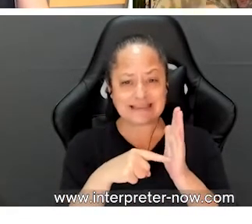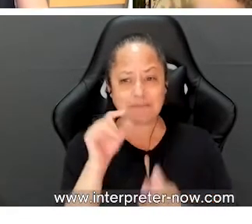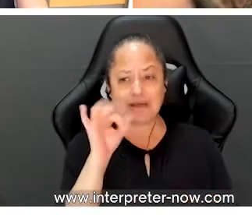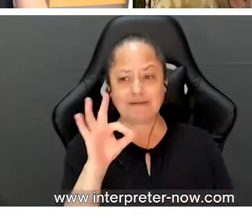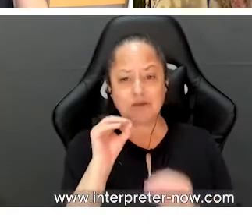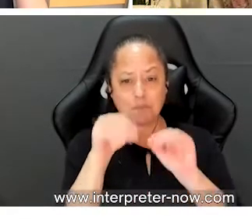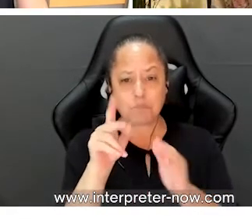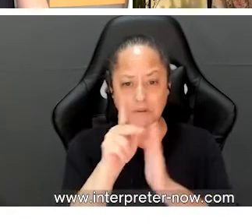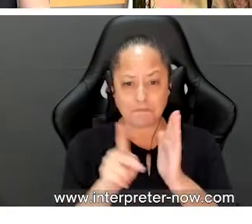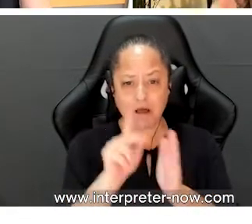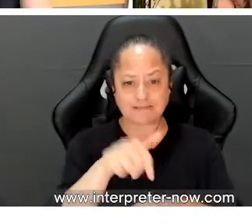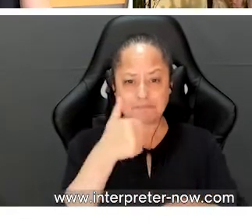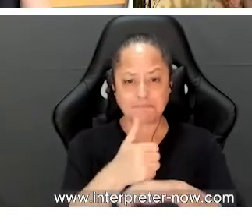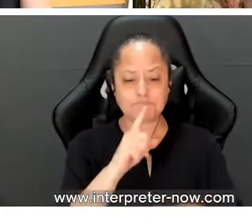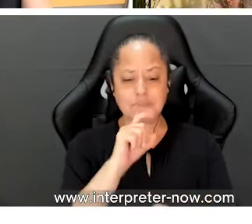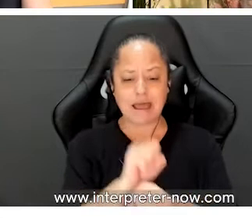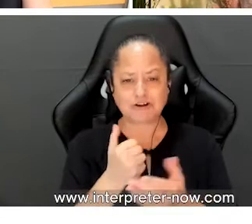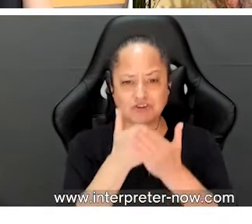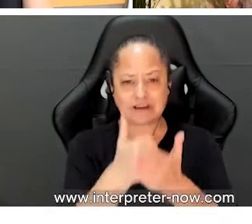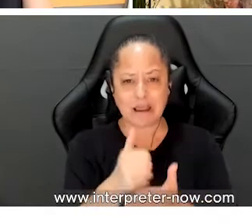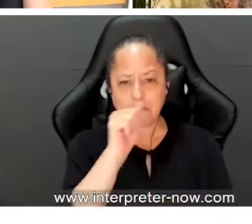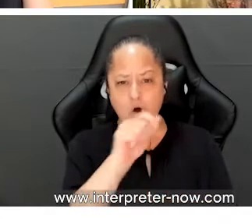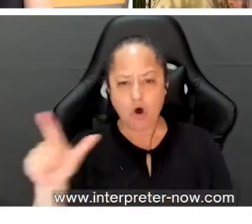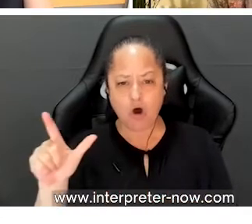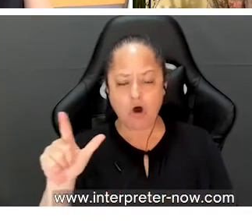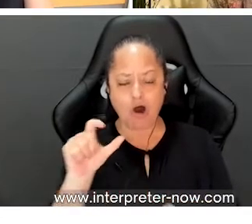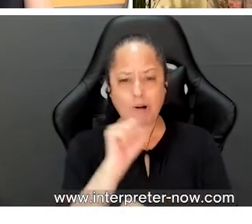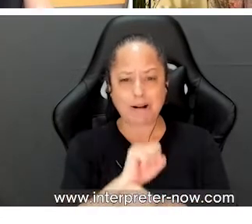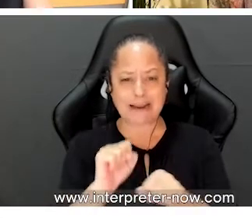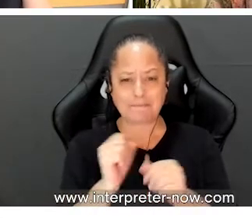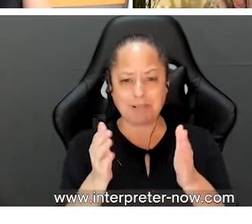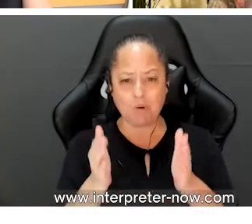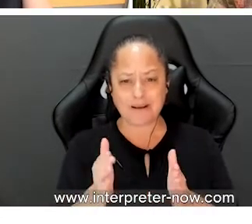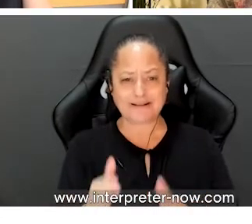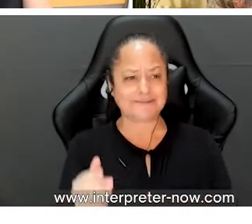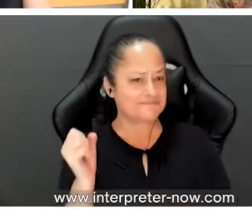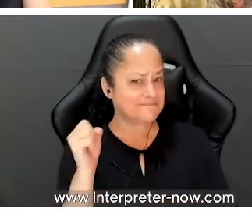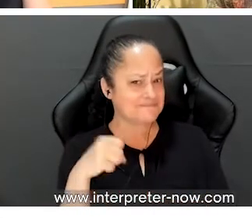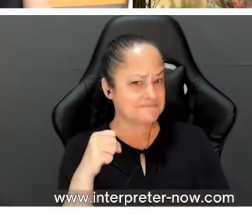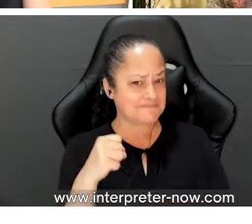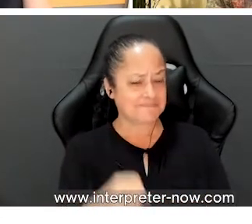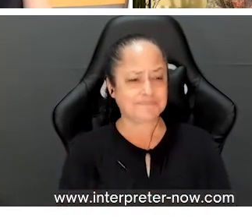If you put policies in place, it can actually help all of your employees, right?